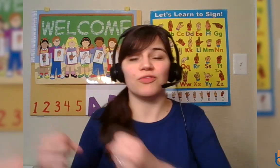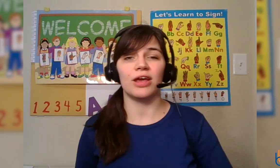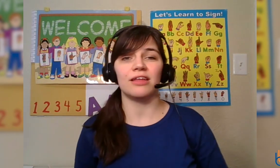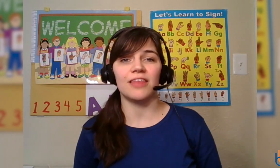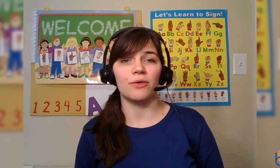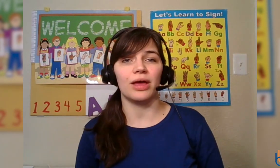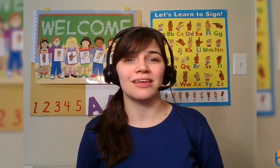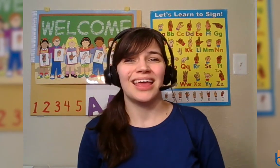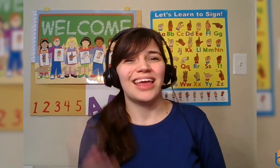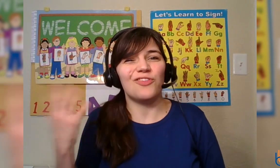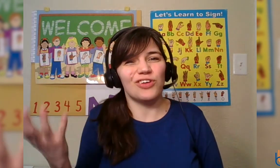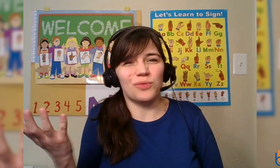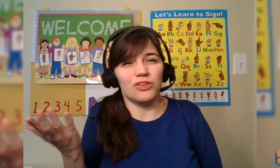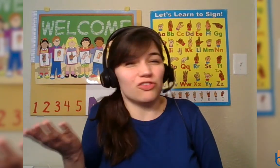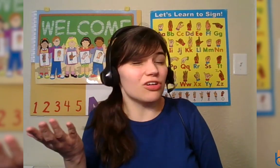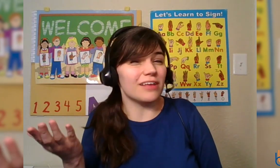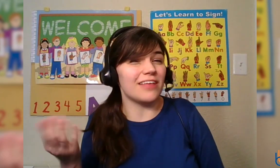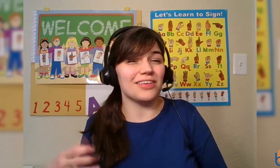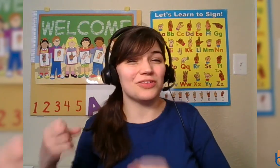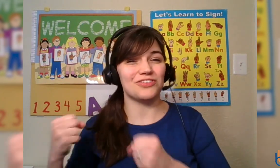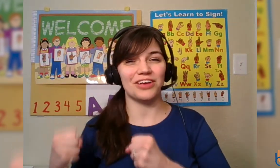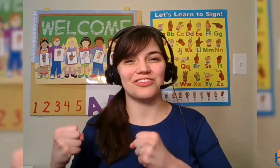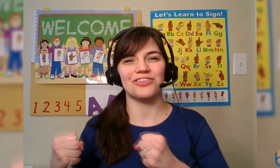your hands that way. If you're not really sure exactly which direction you're